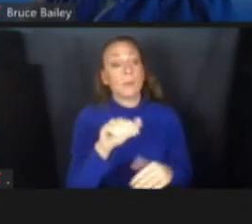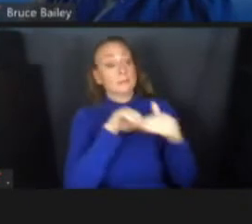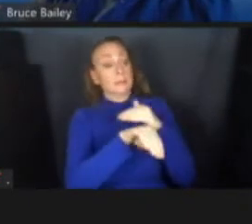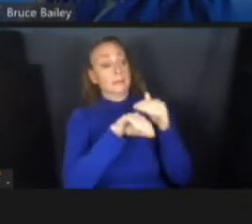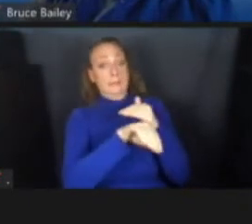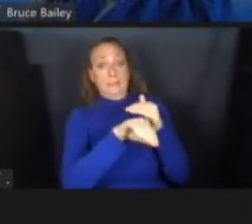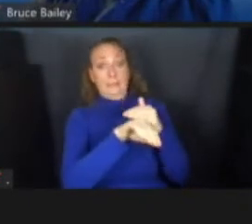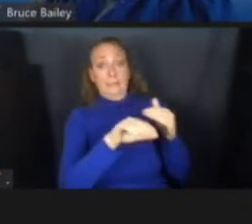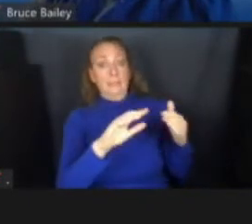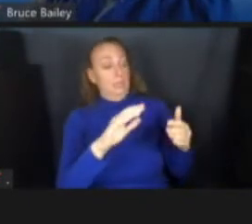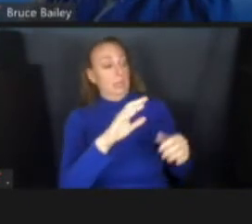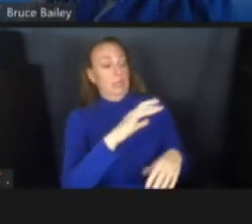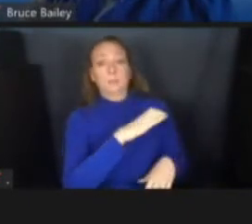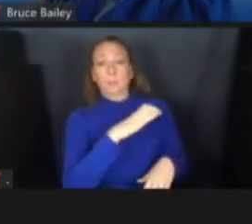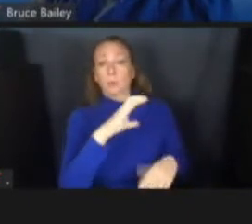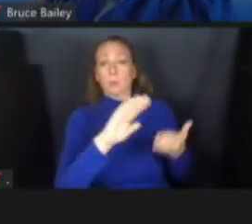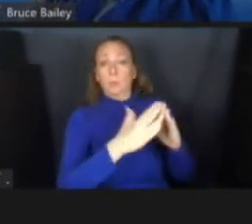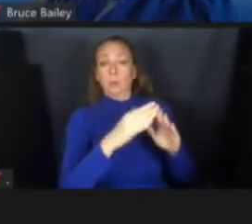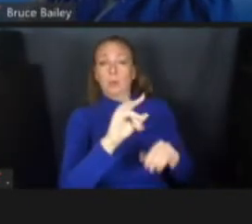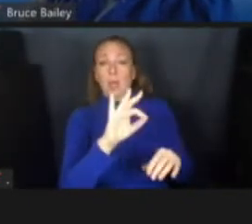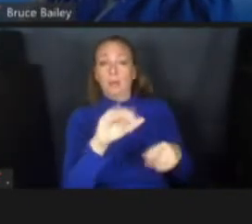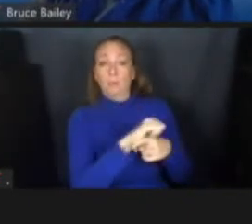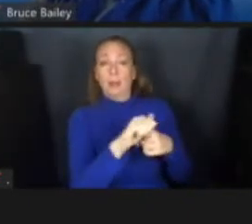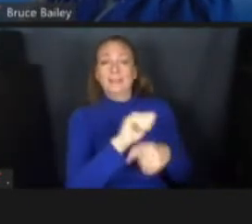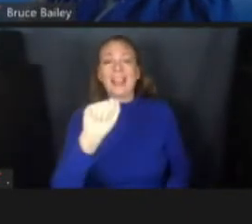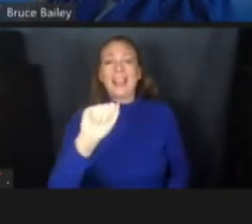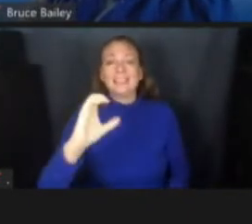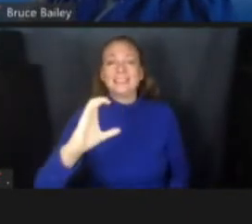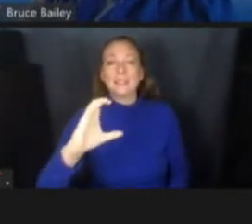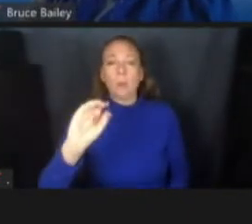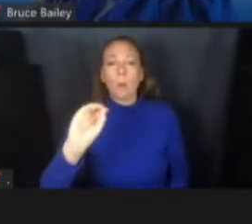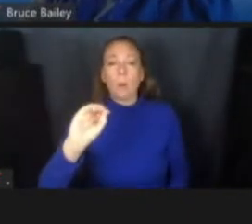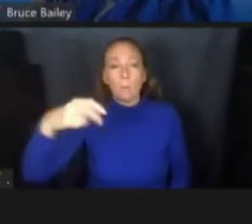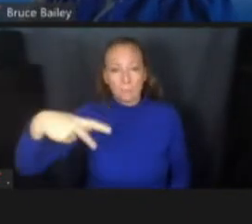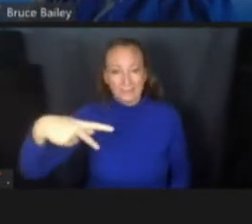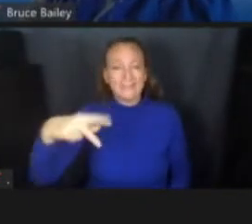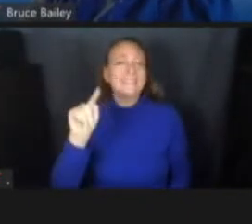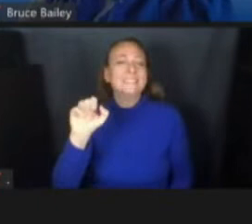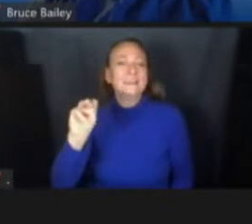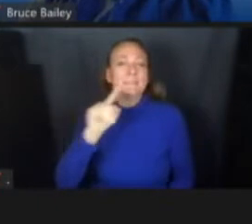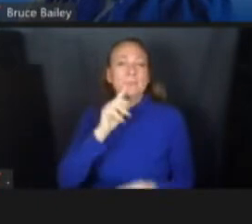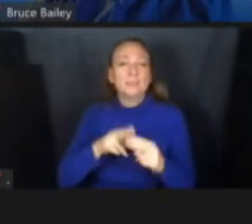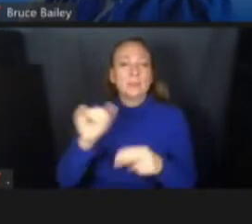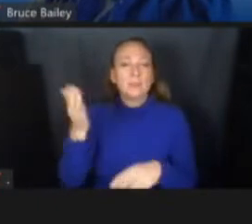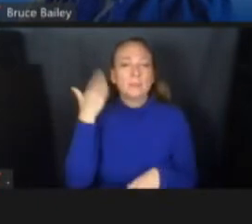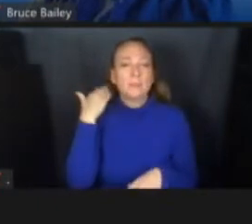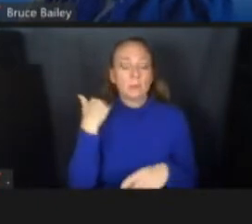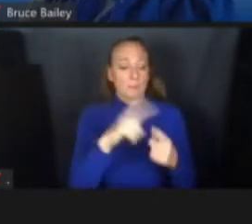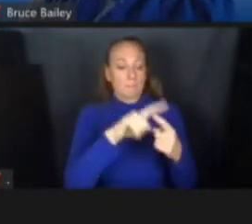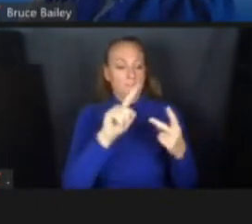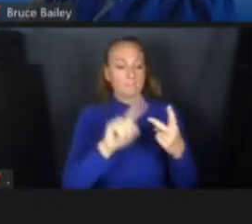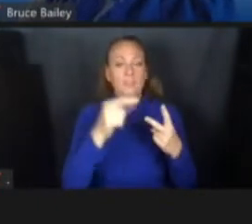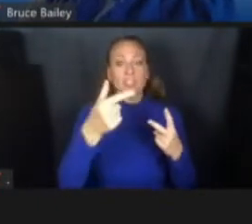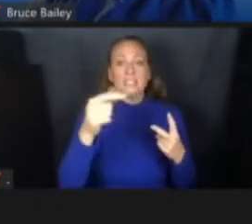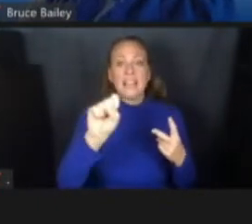which Tim mentioned a bit earlier ACOP. And the General Services Administration, or GSA,